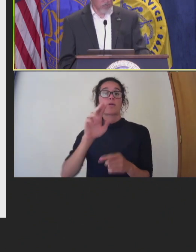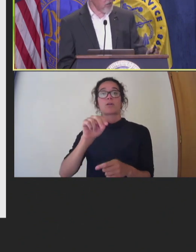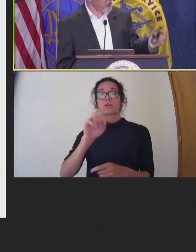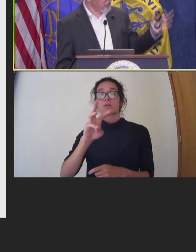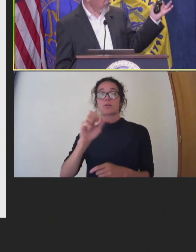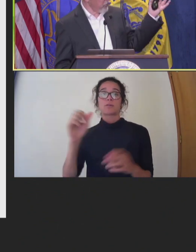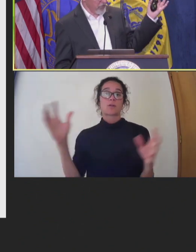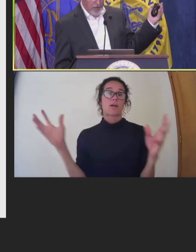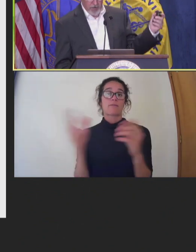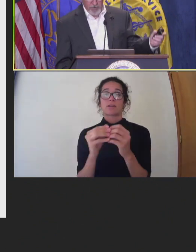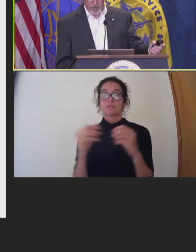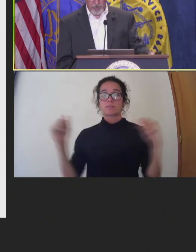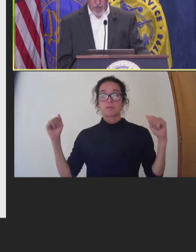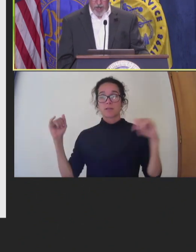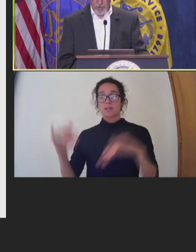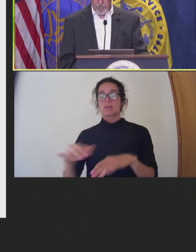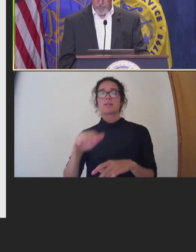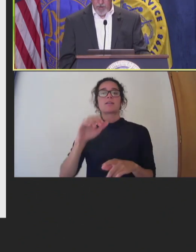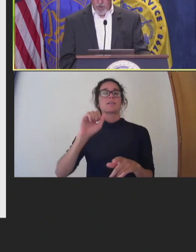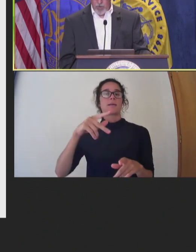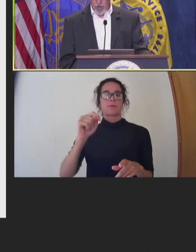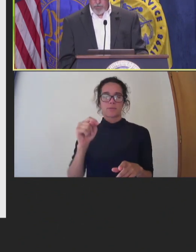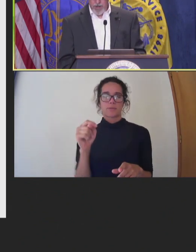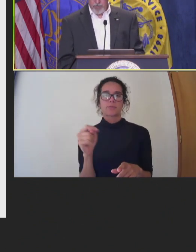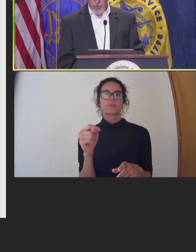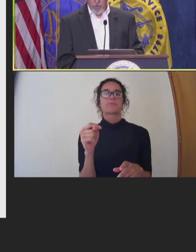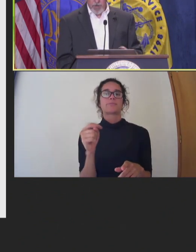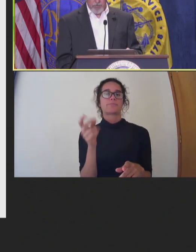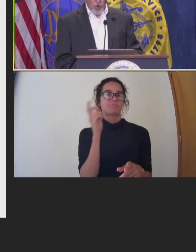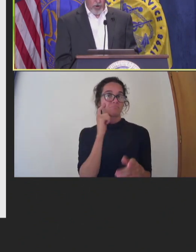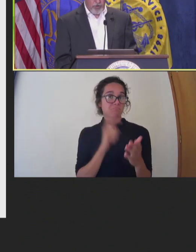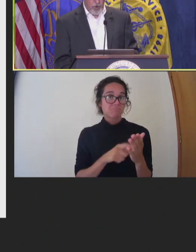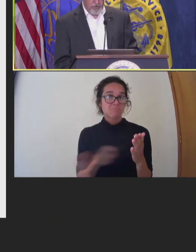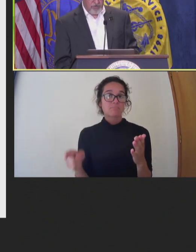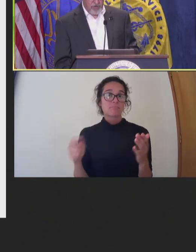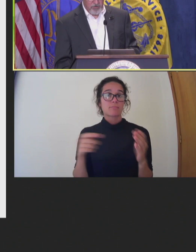as you see reflected in this slide, will help keep the momentum going throughout the season,